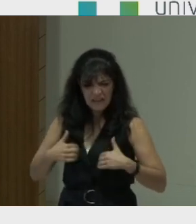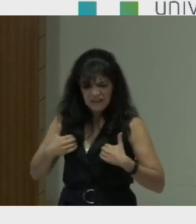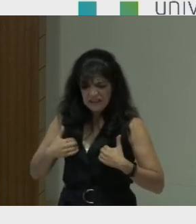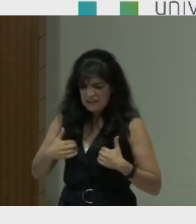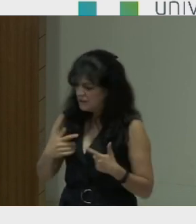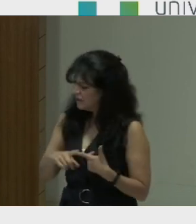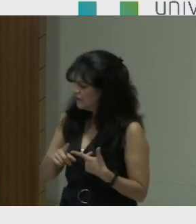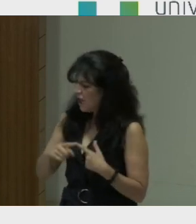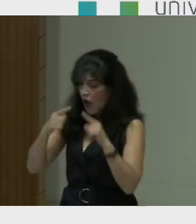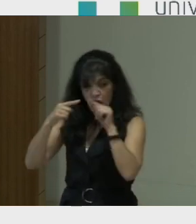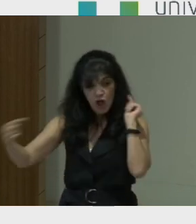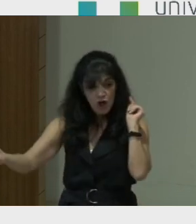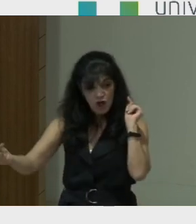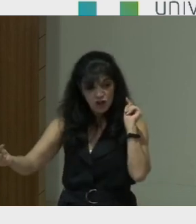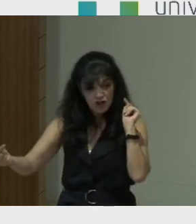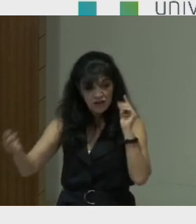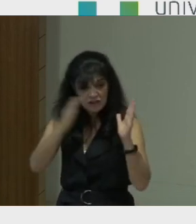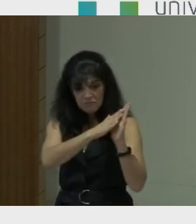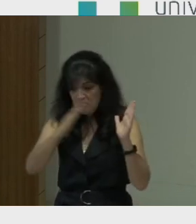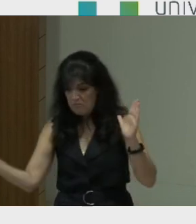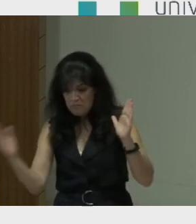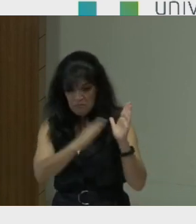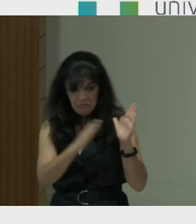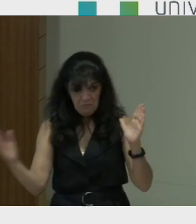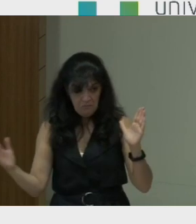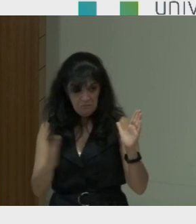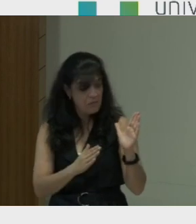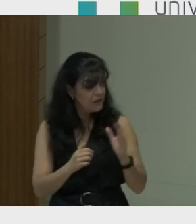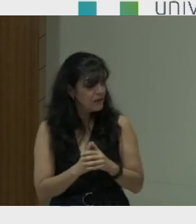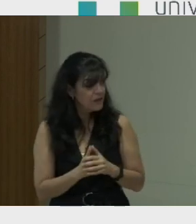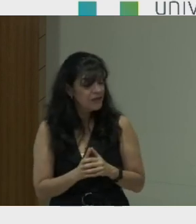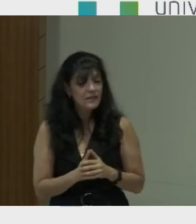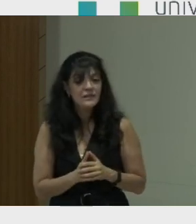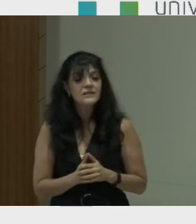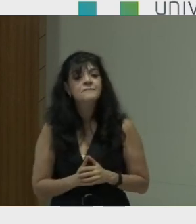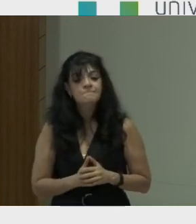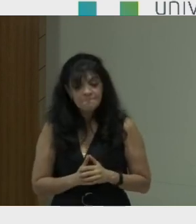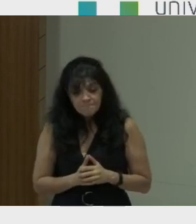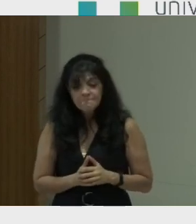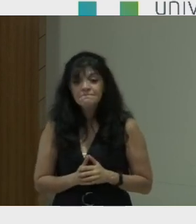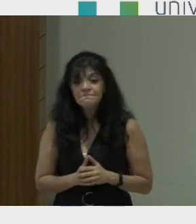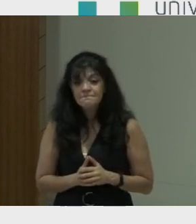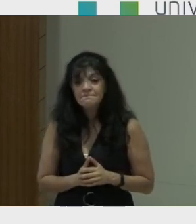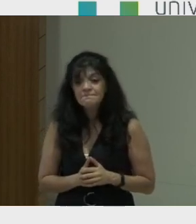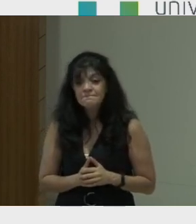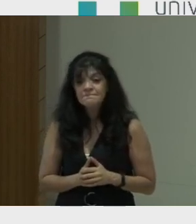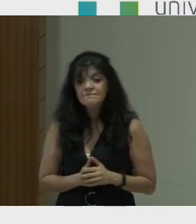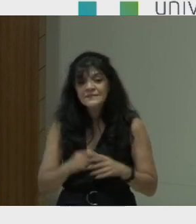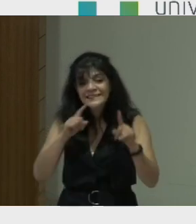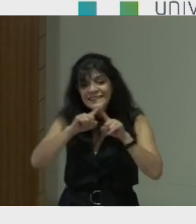allergic spectrum. But you have very different sorts of disorders.